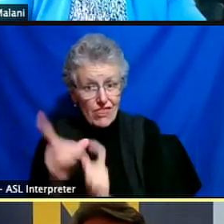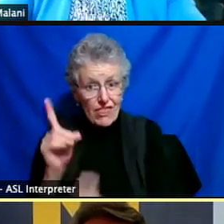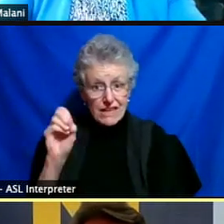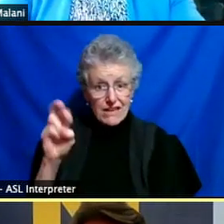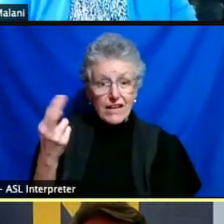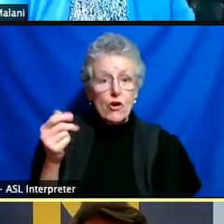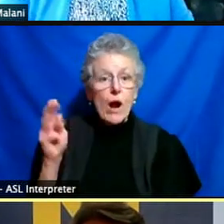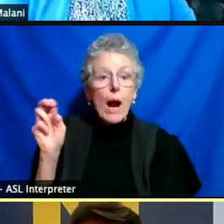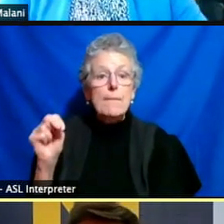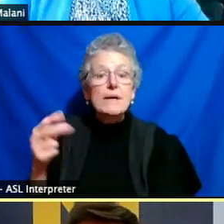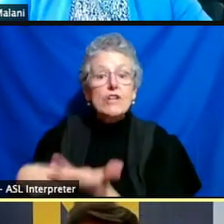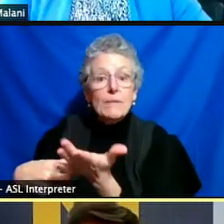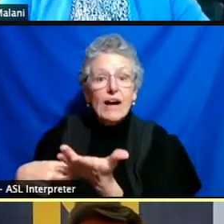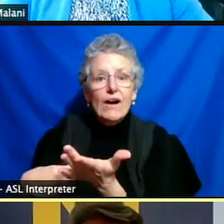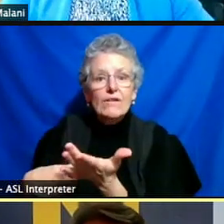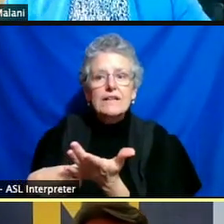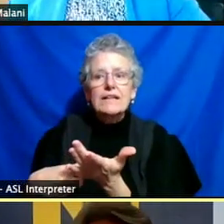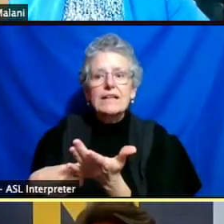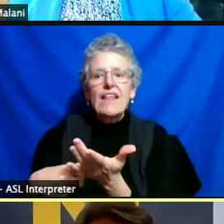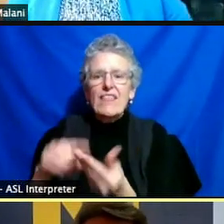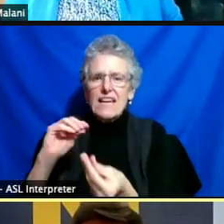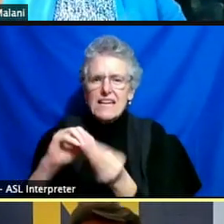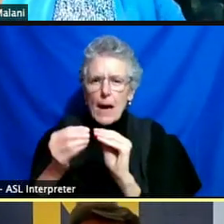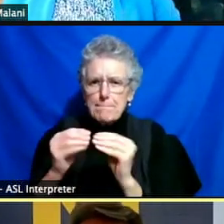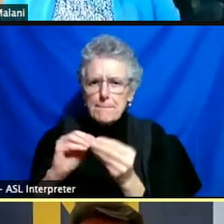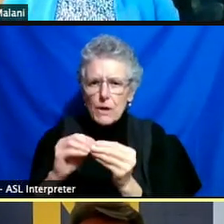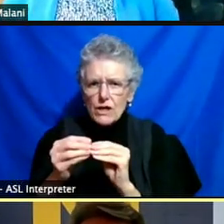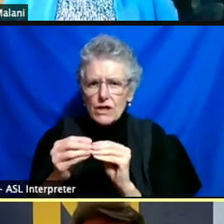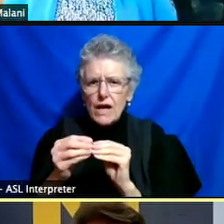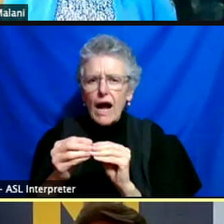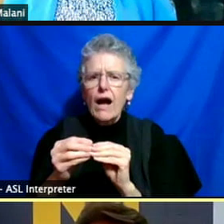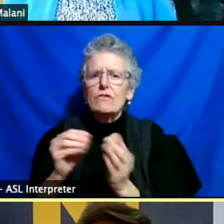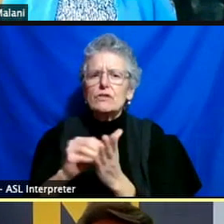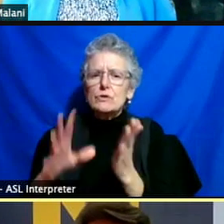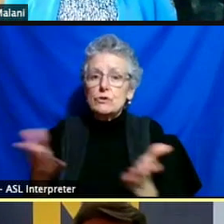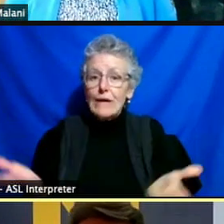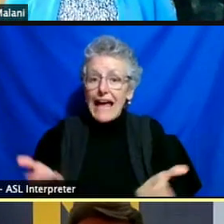is that the density of students on campus will be lower. So the number of students that we had participating